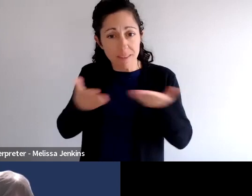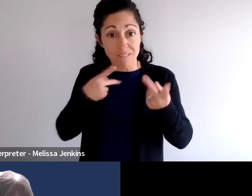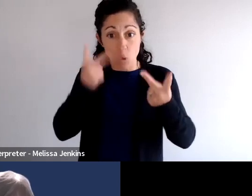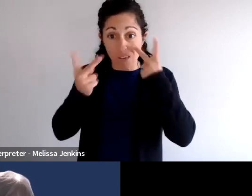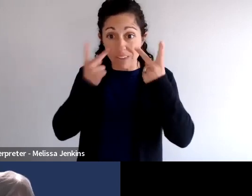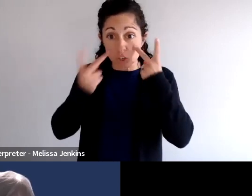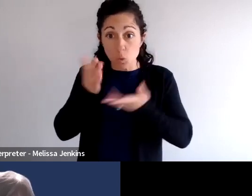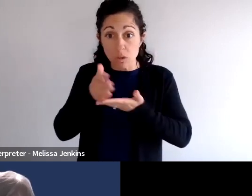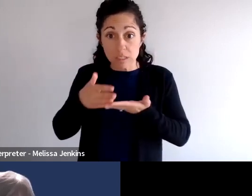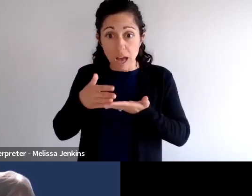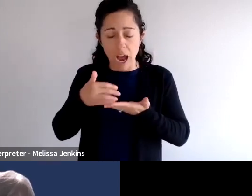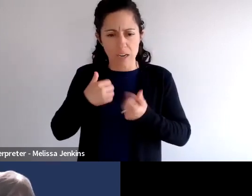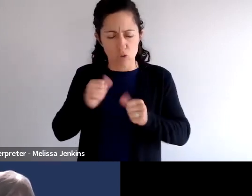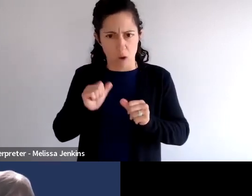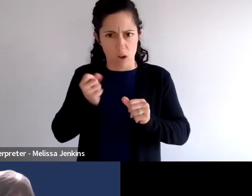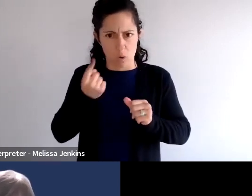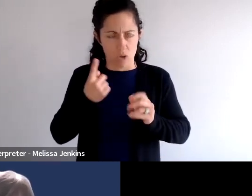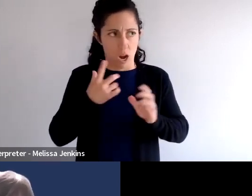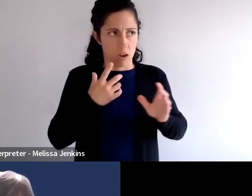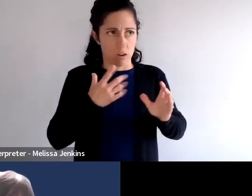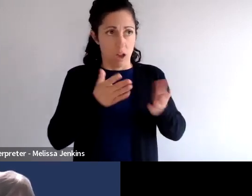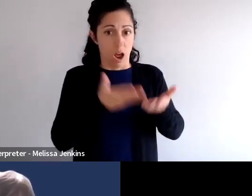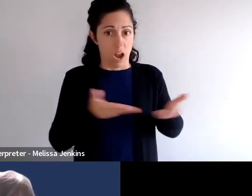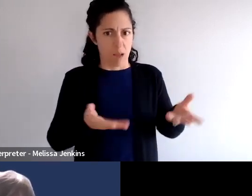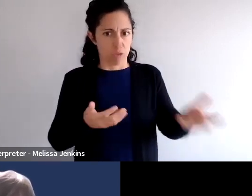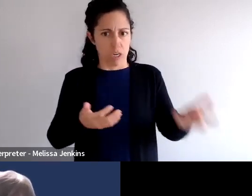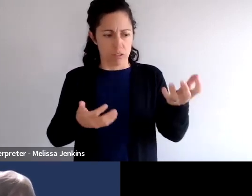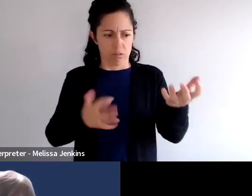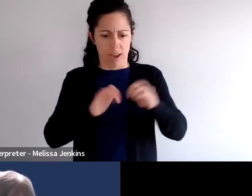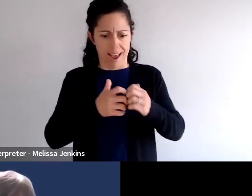to understand your relation to an object -driven world and then being able to connect